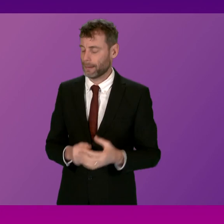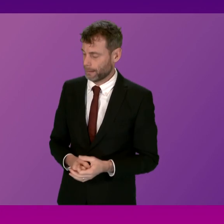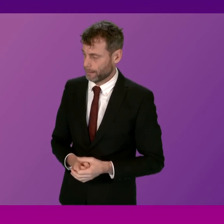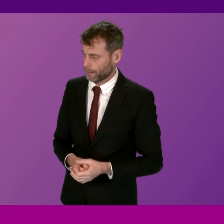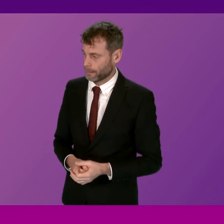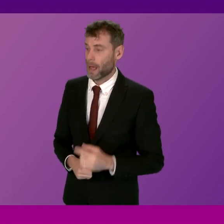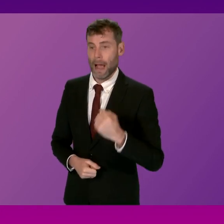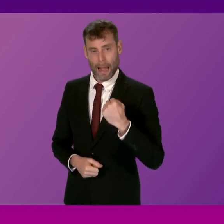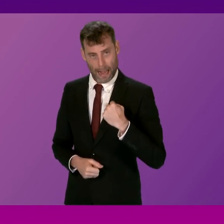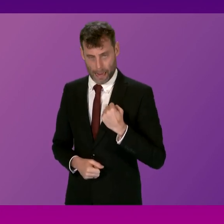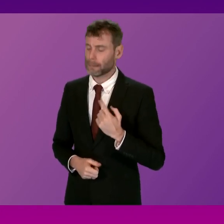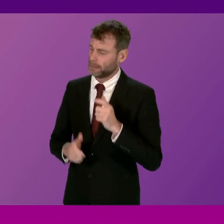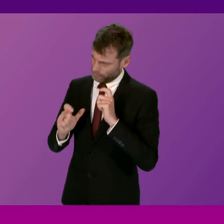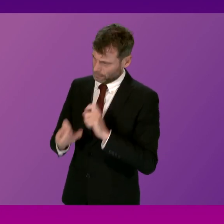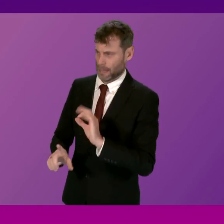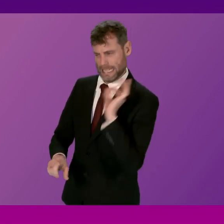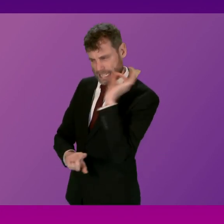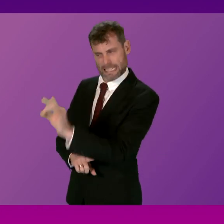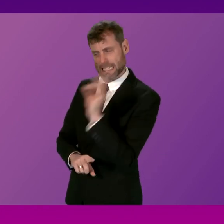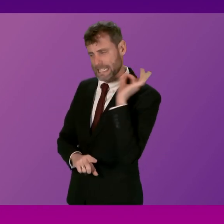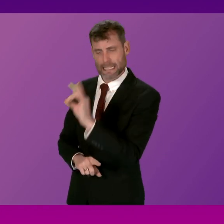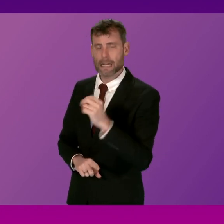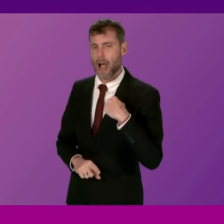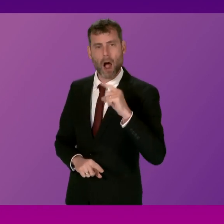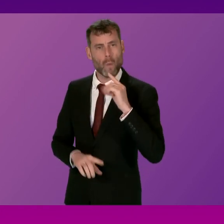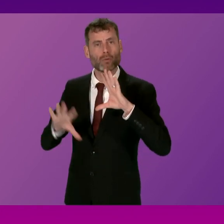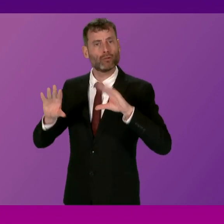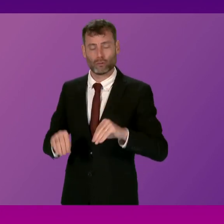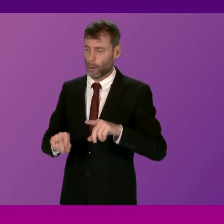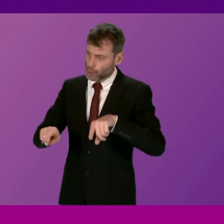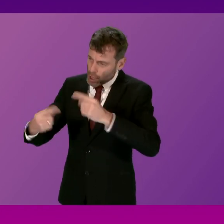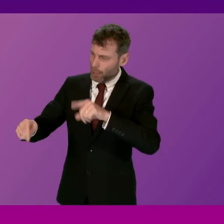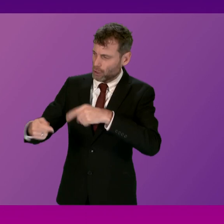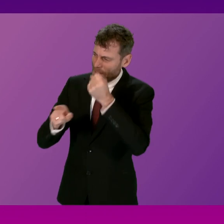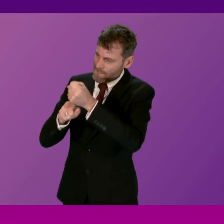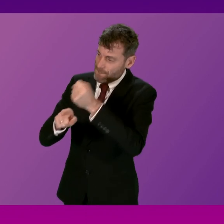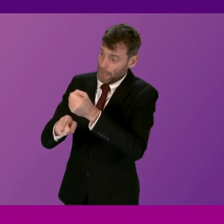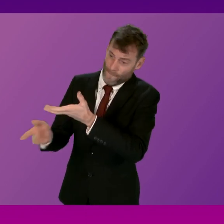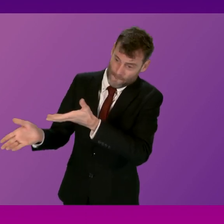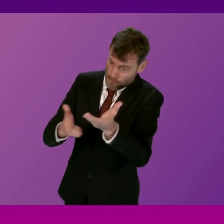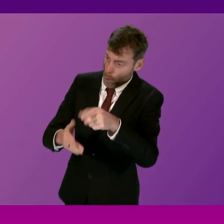I will continue to hold the feet to the fire, and I will not stop fighting for change until we make a difference.